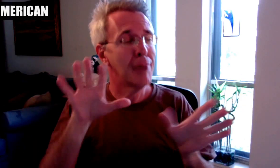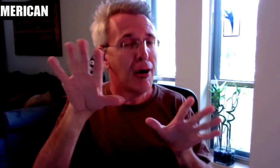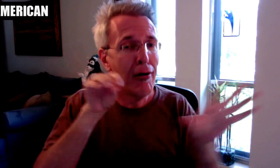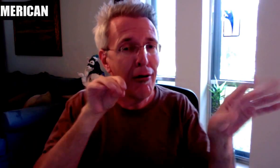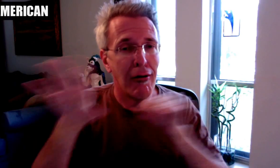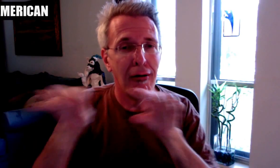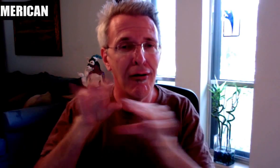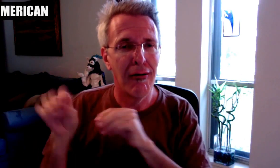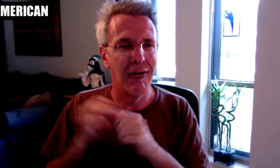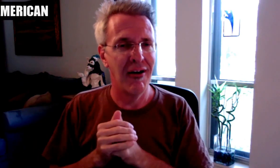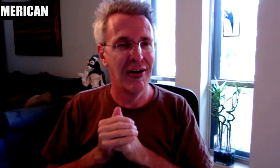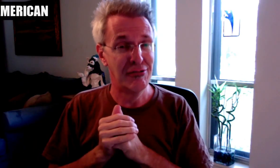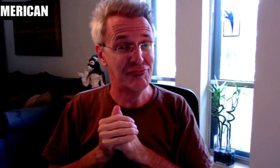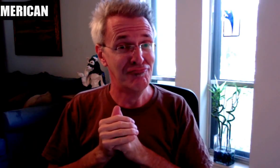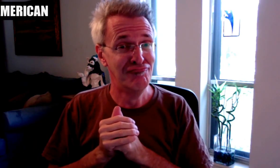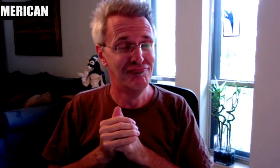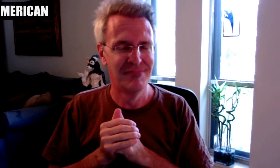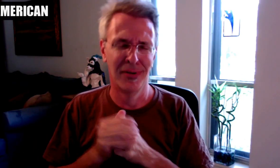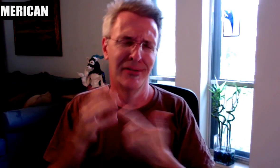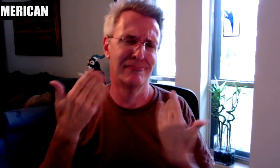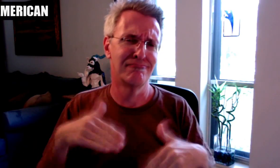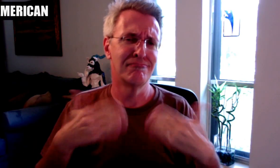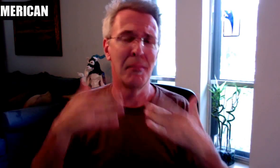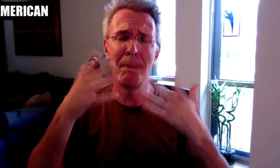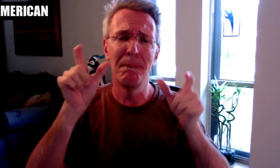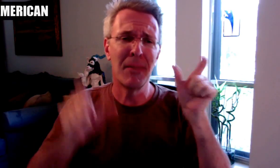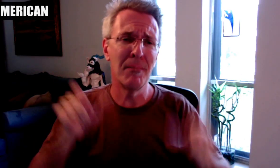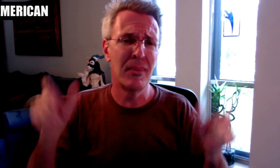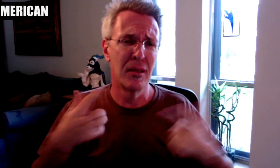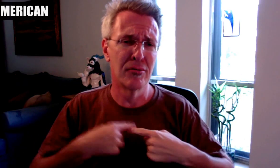People have great hearts.